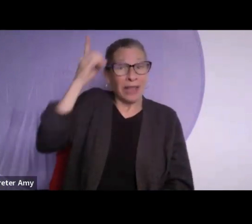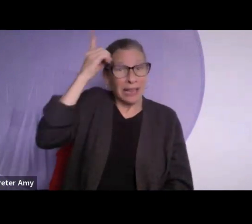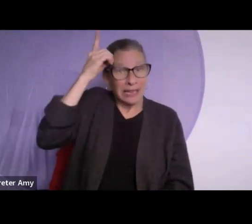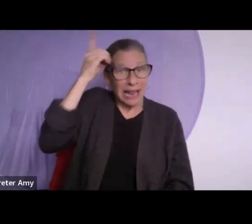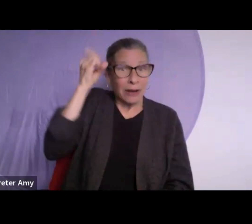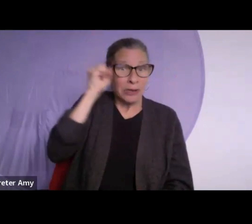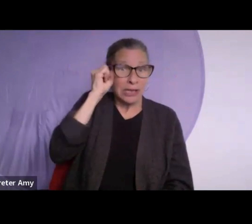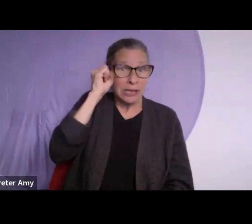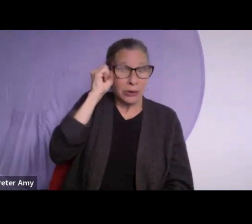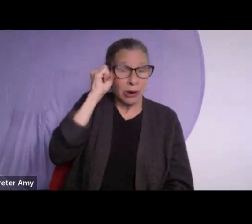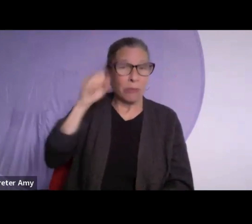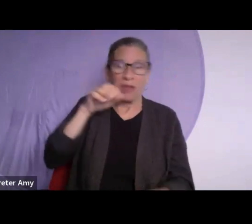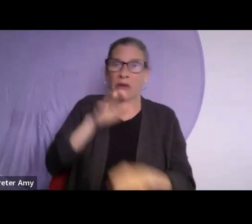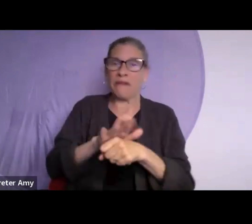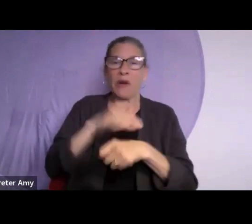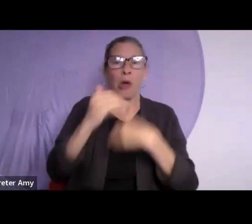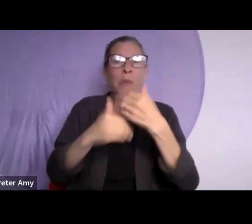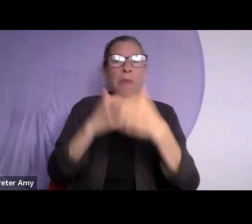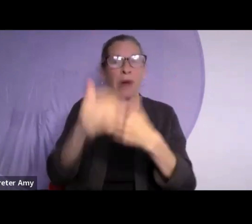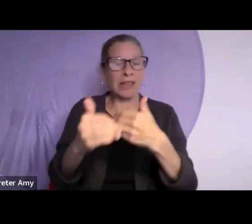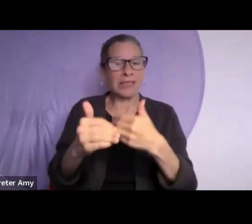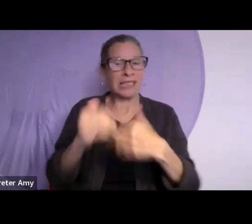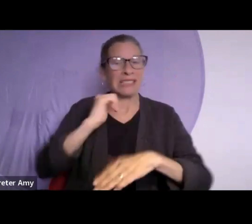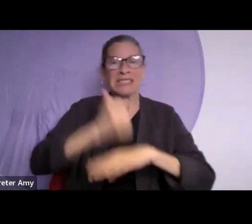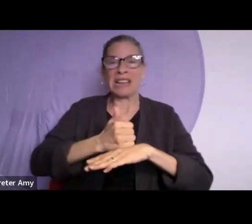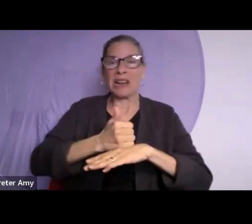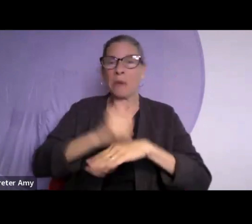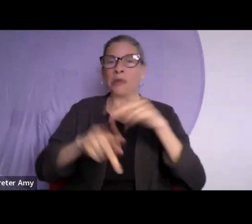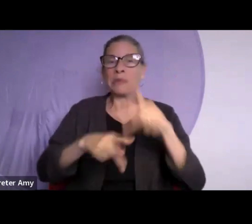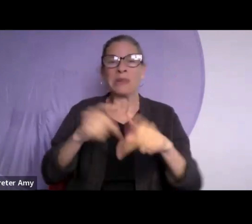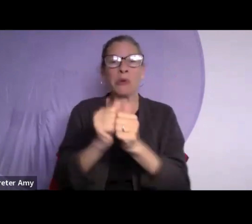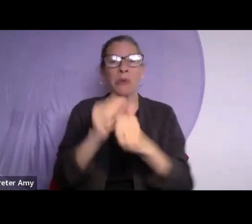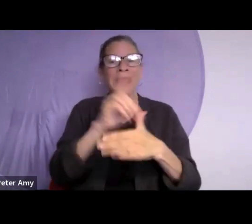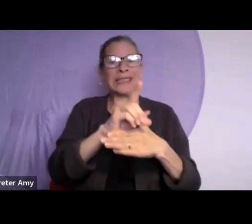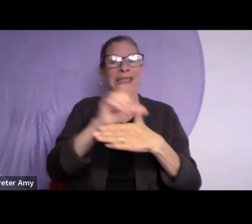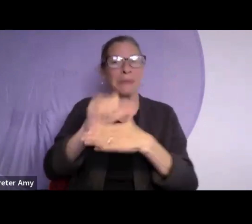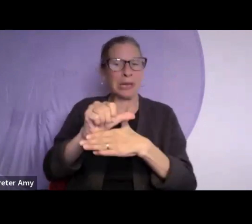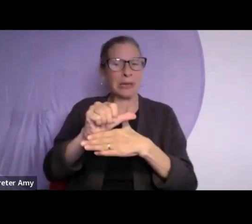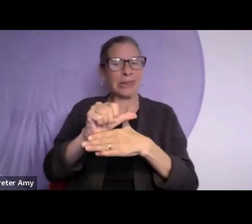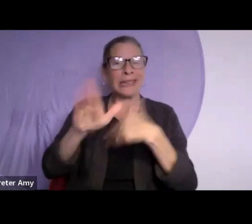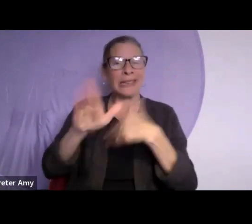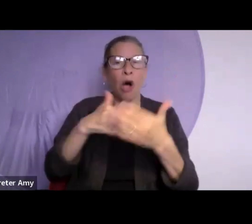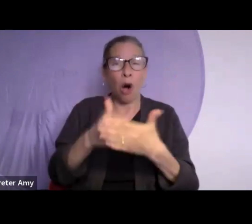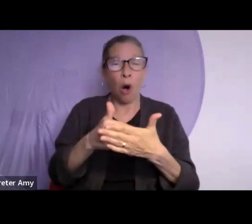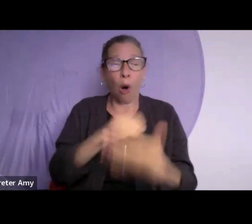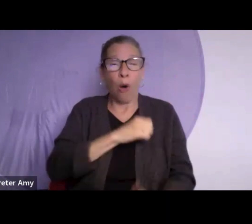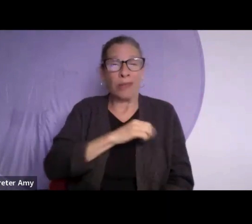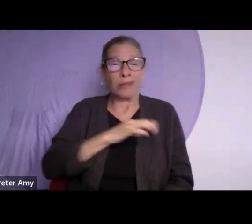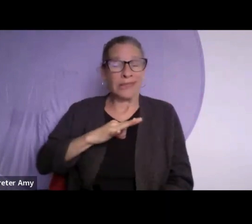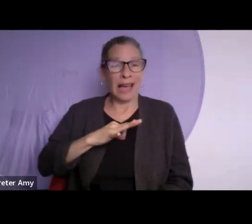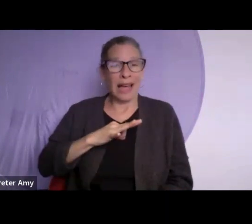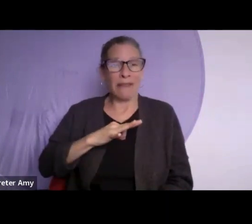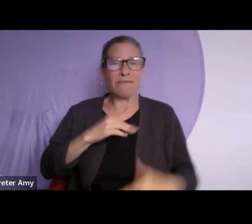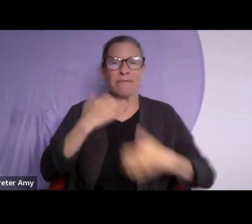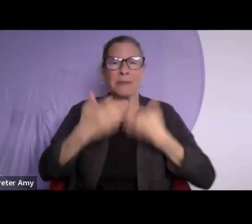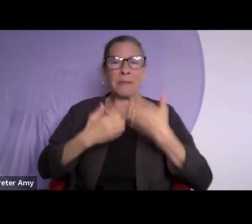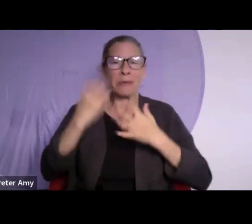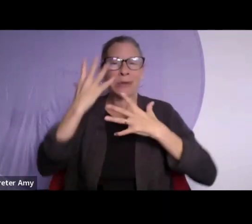process was created by people with disabilities so I really applaud it and emotionally it's just beautiful and speaks again